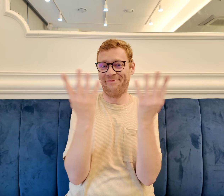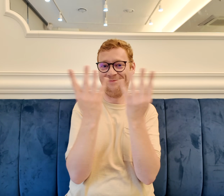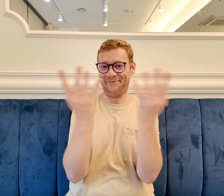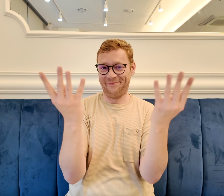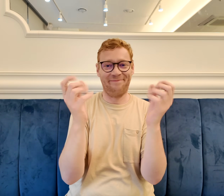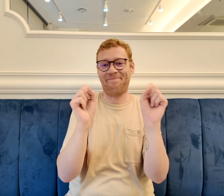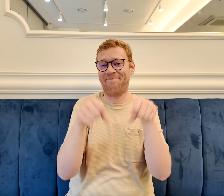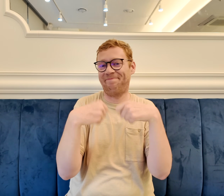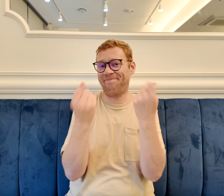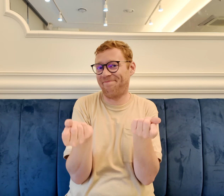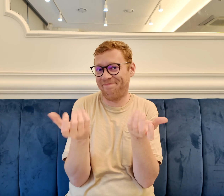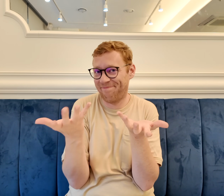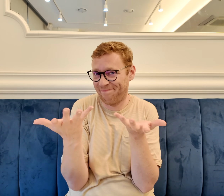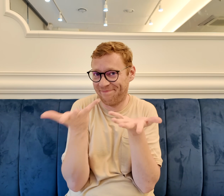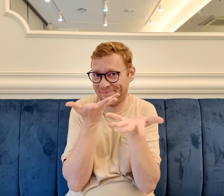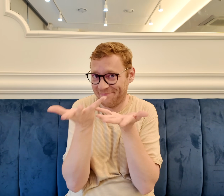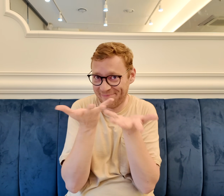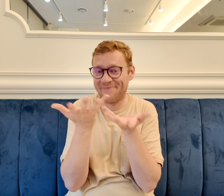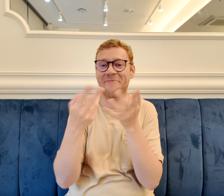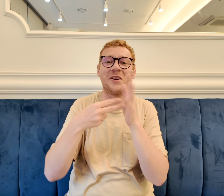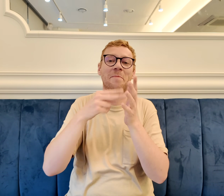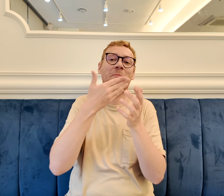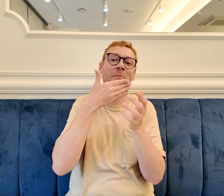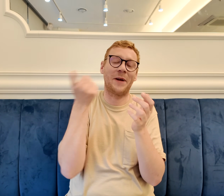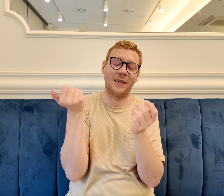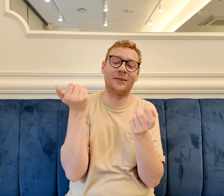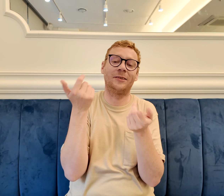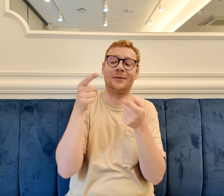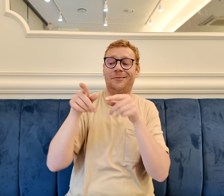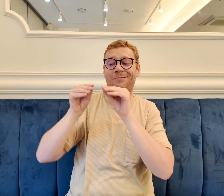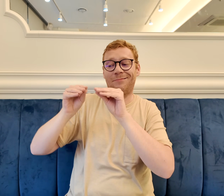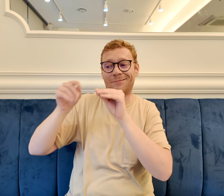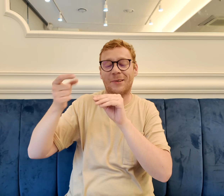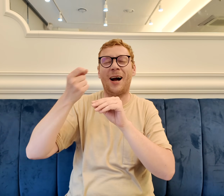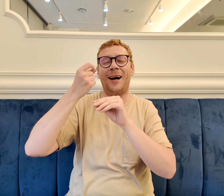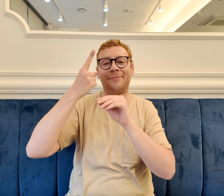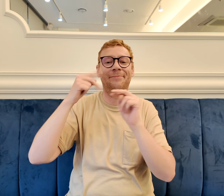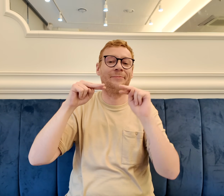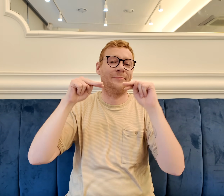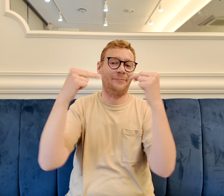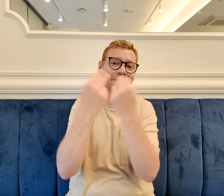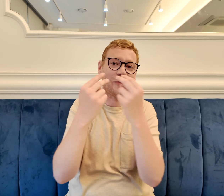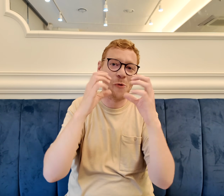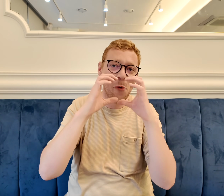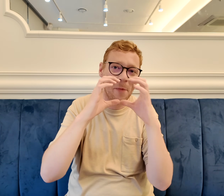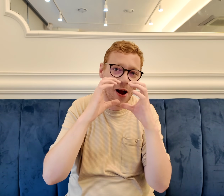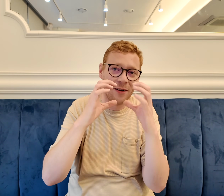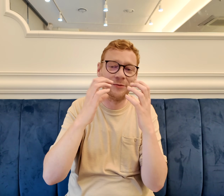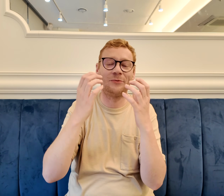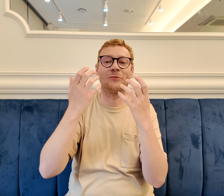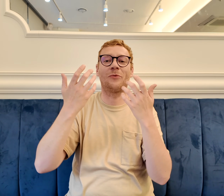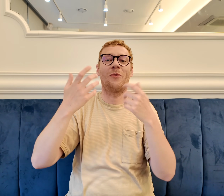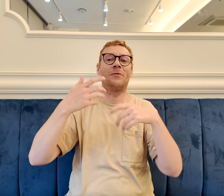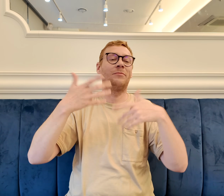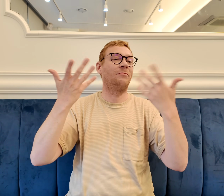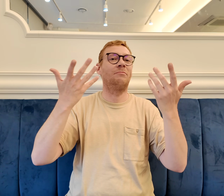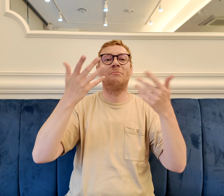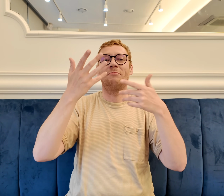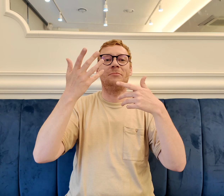Honestly, that kind of classroom environment is not good. The ideal way is for everyone to sit in a circle, see each other's faces, and communicate with sign language.